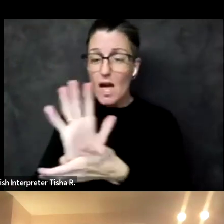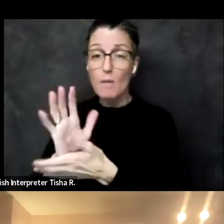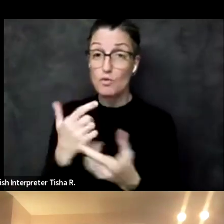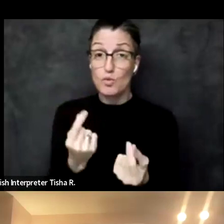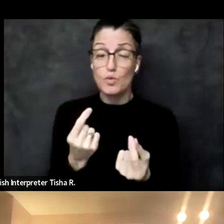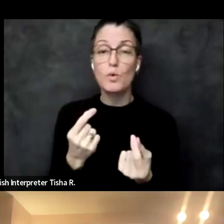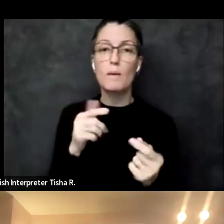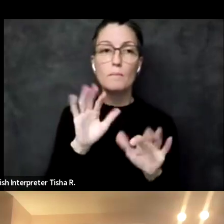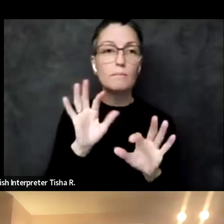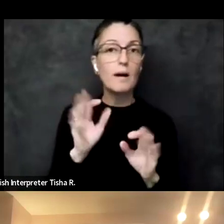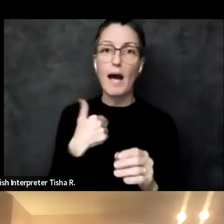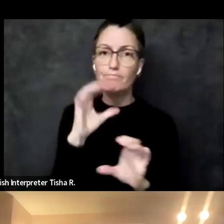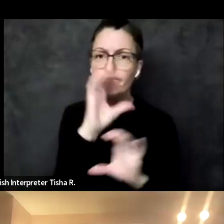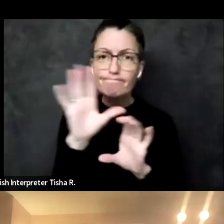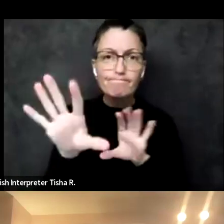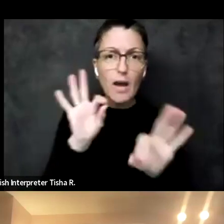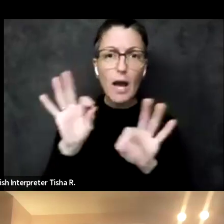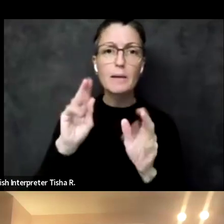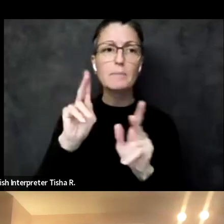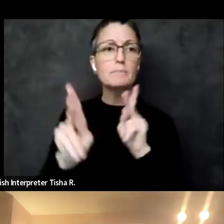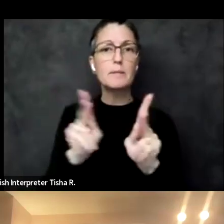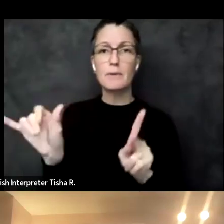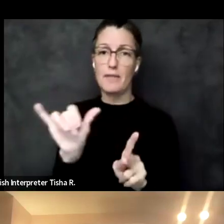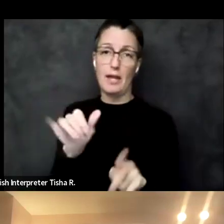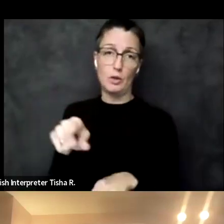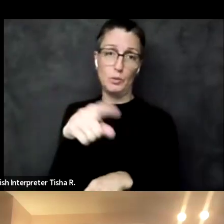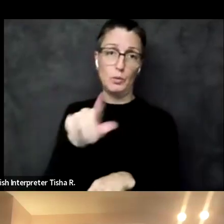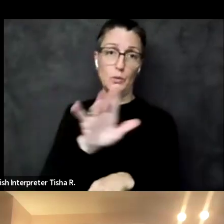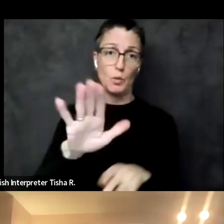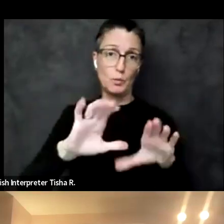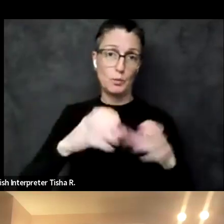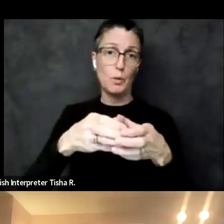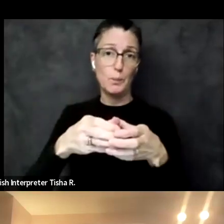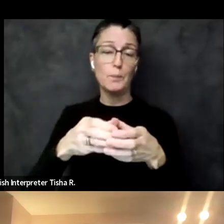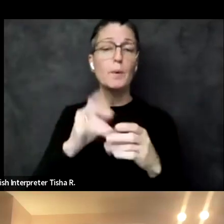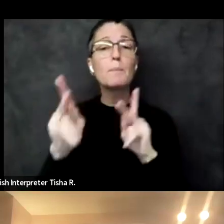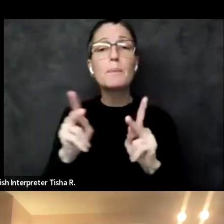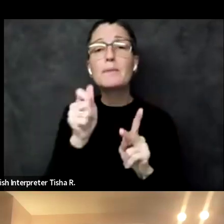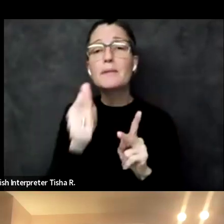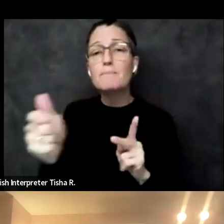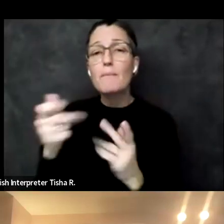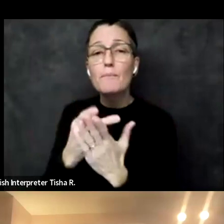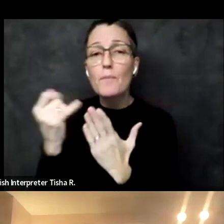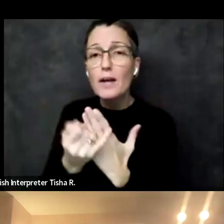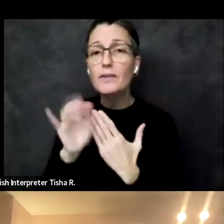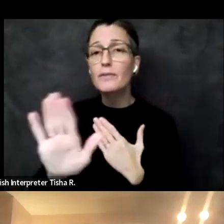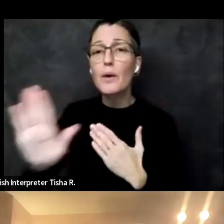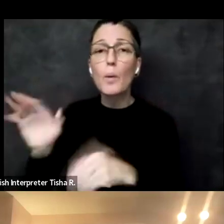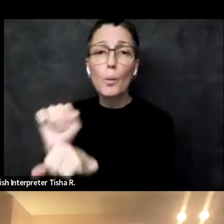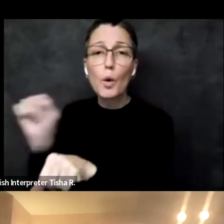like you guys that really are doing project- their own projects and telling stories from the heart.